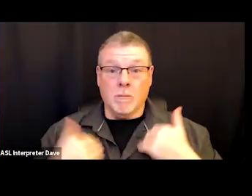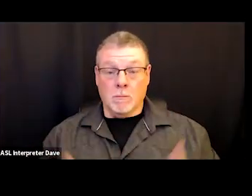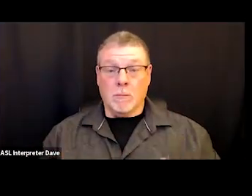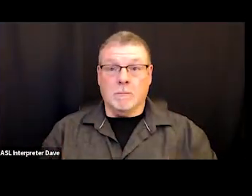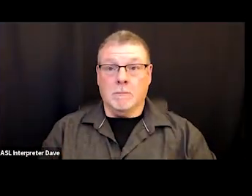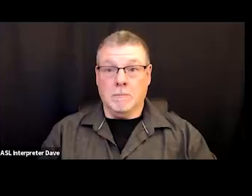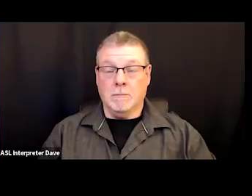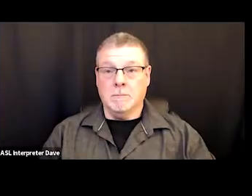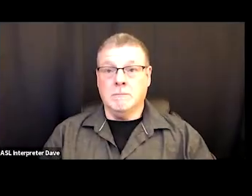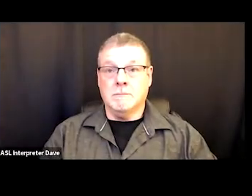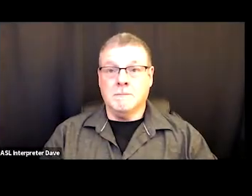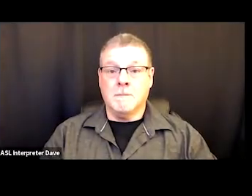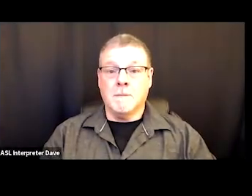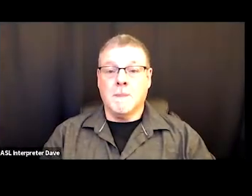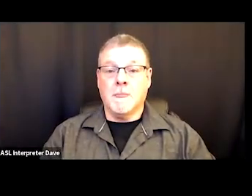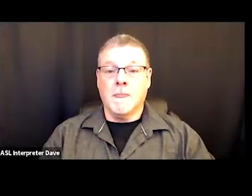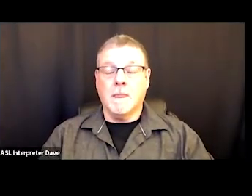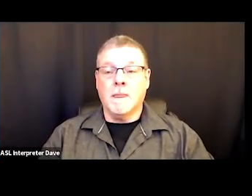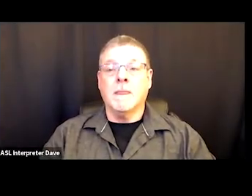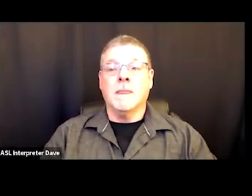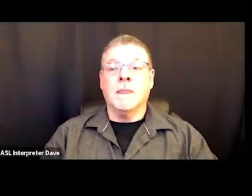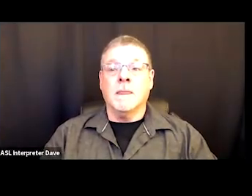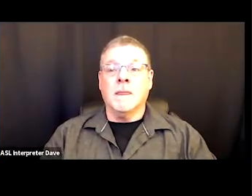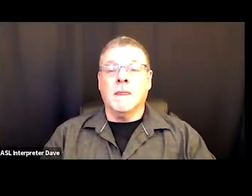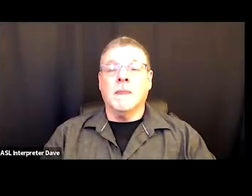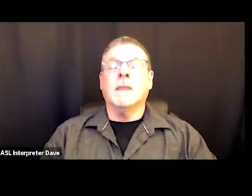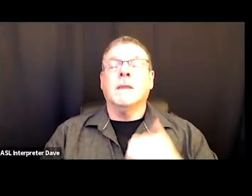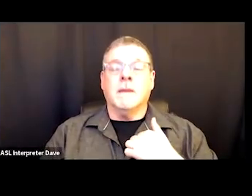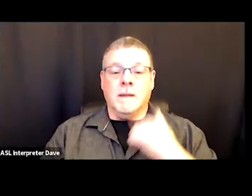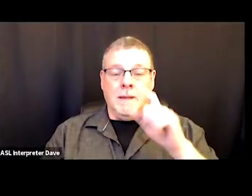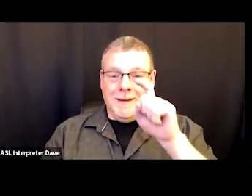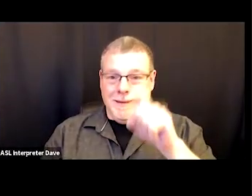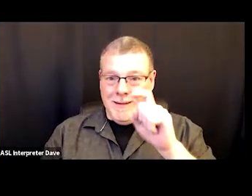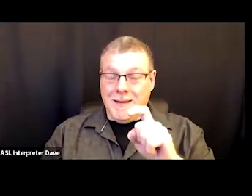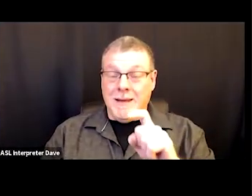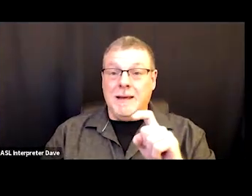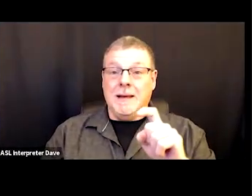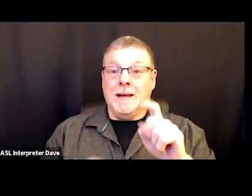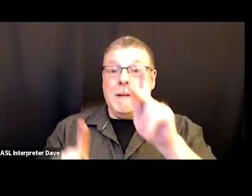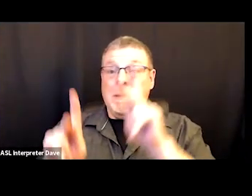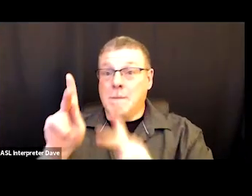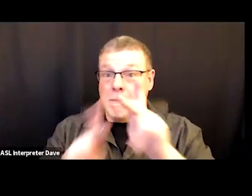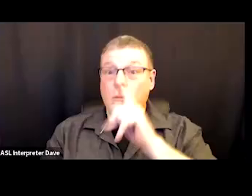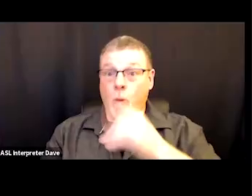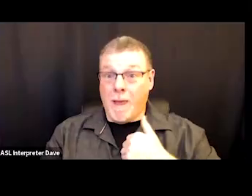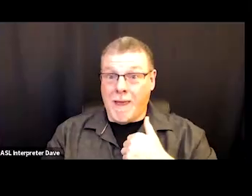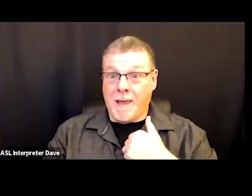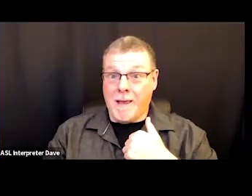And so we need to give clients who have those histories privacy